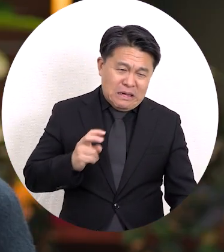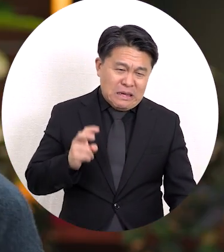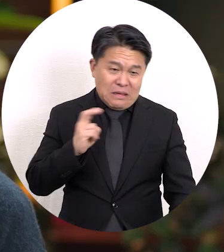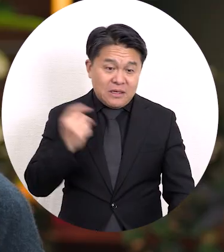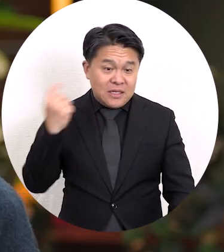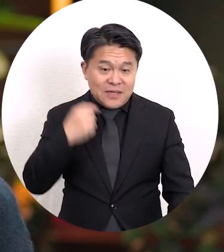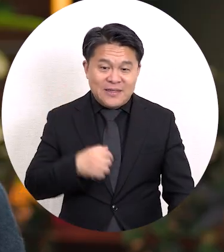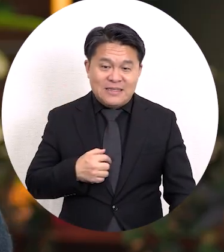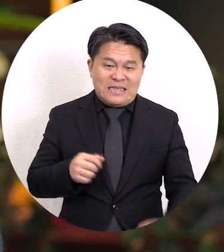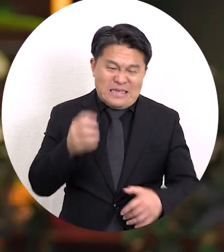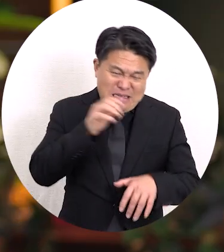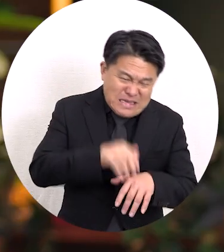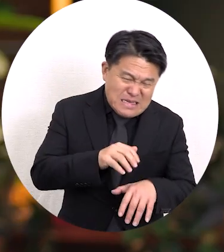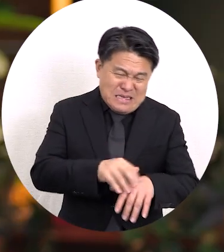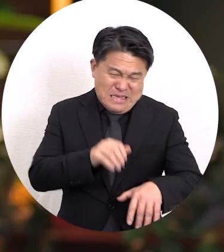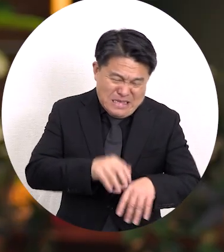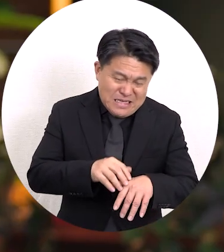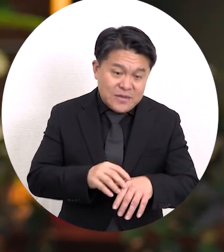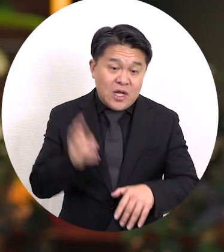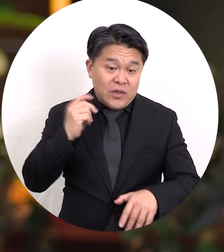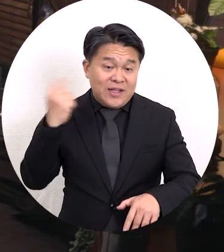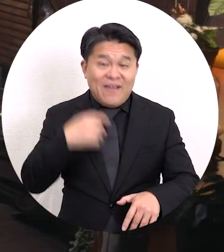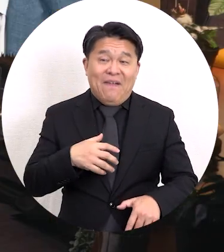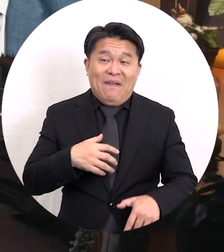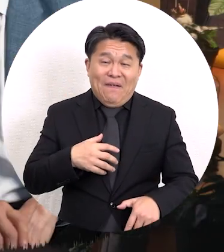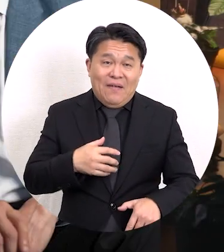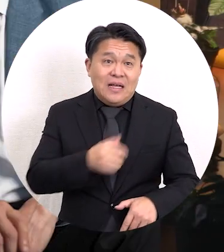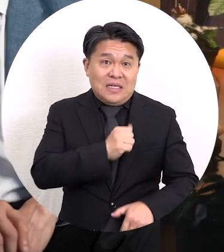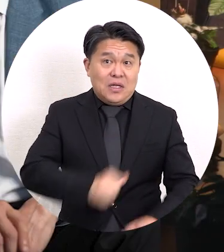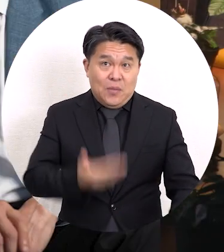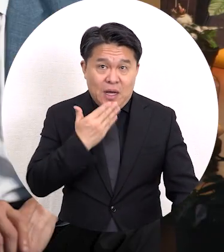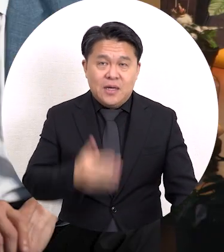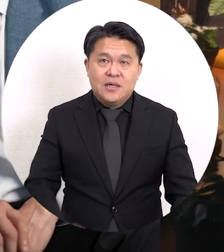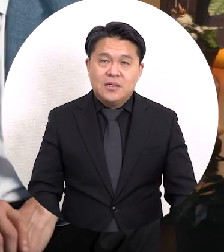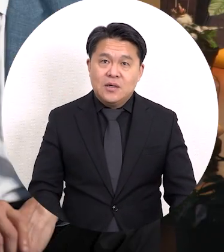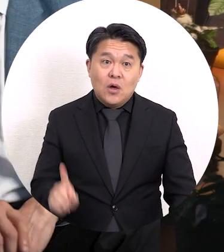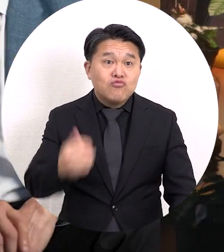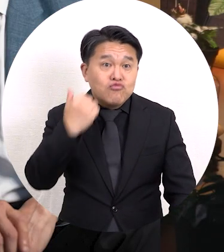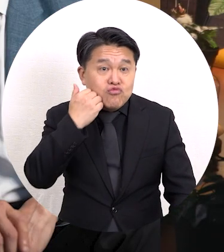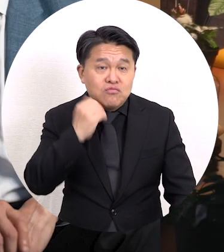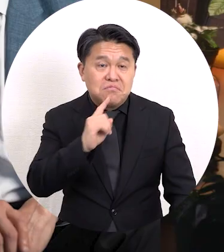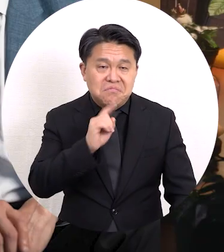Surprisingly, it has quite an effect. So much so that researchers like Steven Pinker